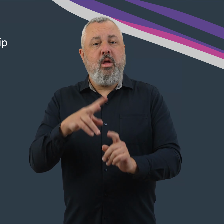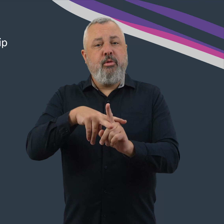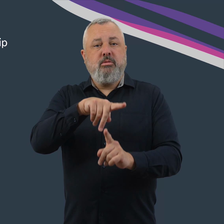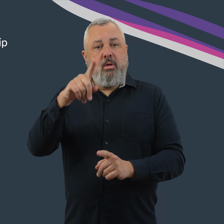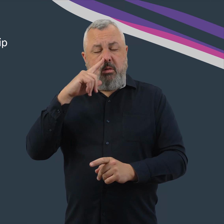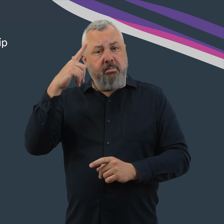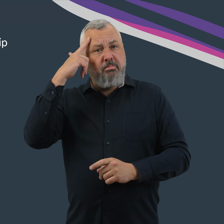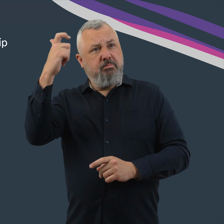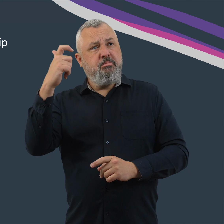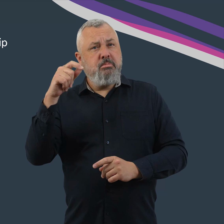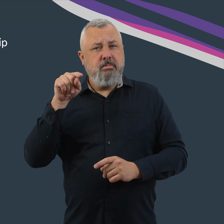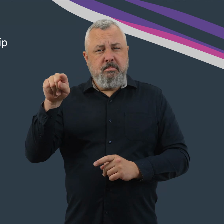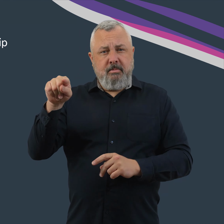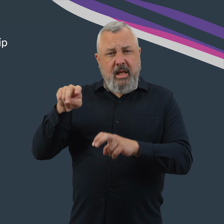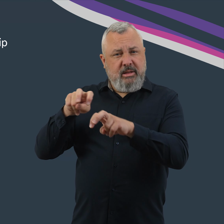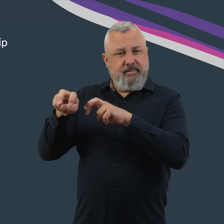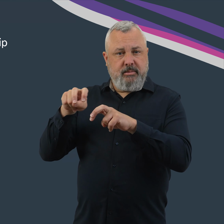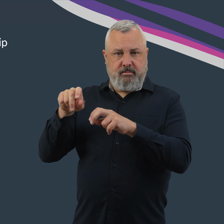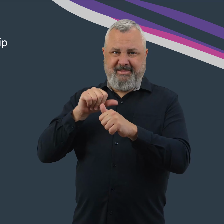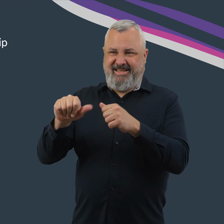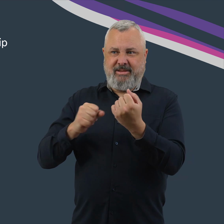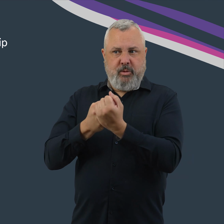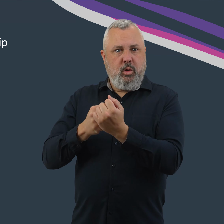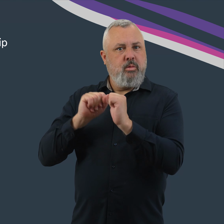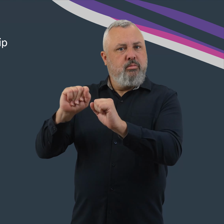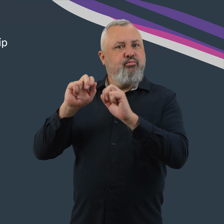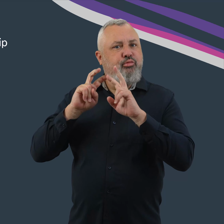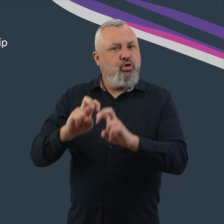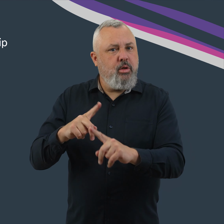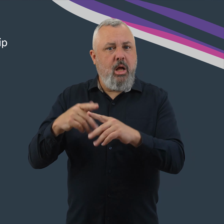Applicants are encouraged to propose activities that best support their own research and